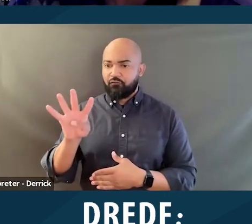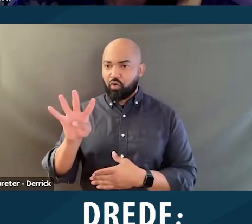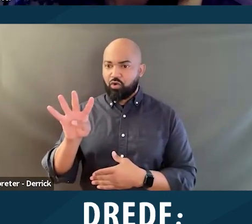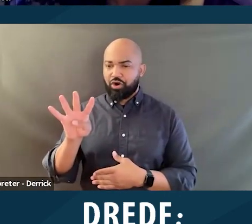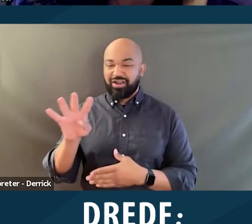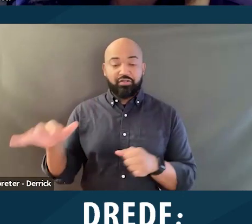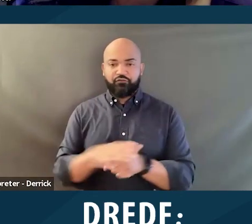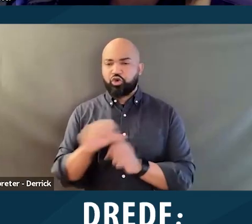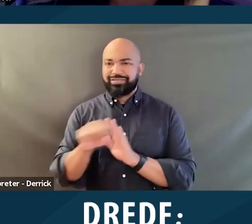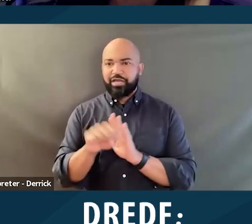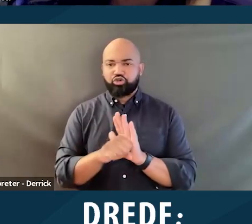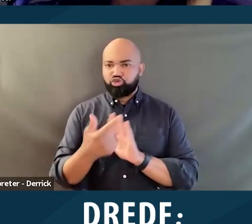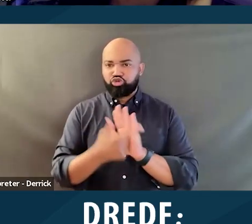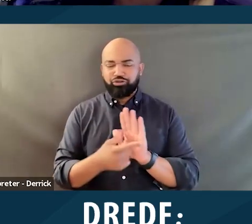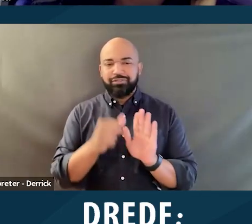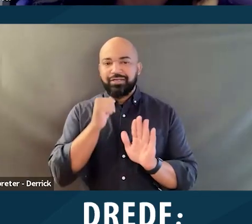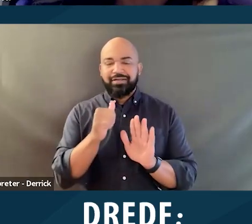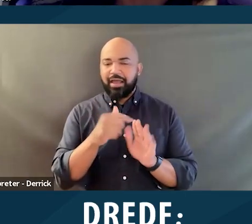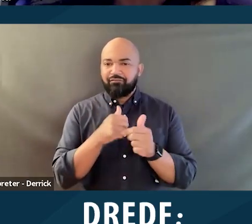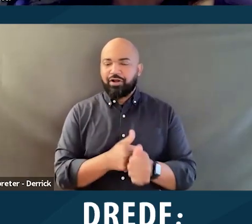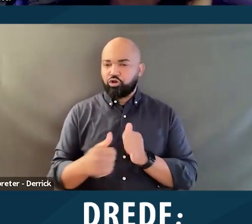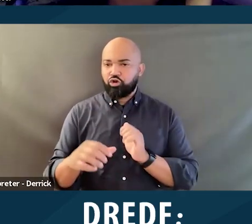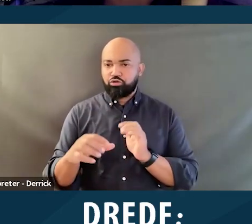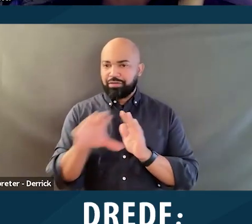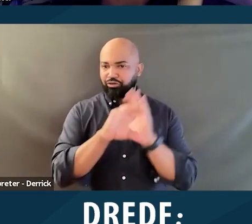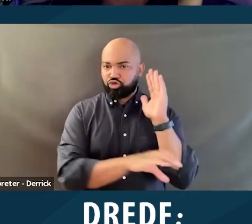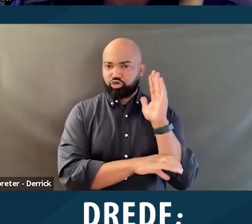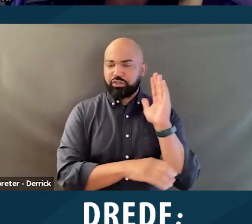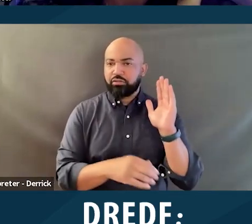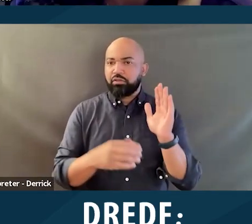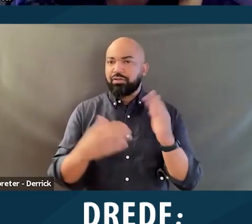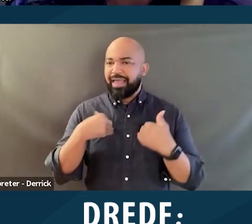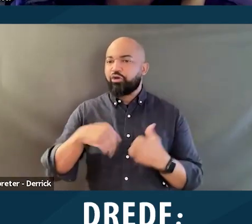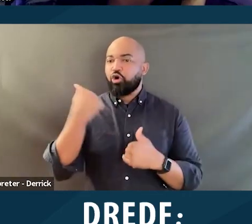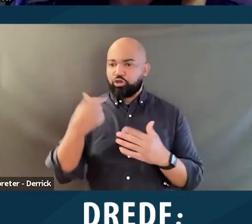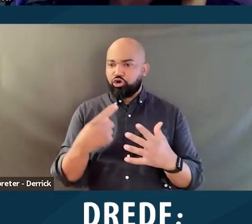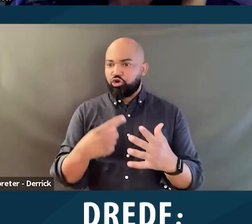That case asked the Court to say that Section 504 itself, the whole statute,